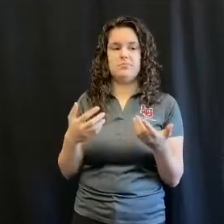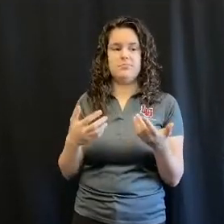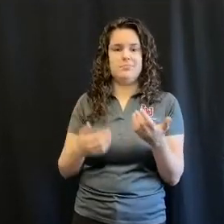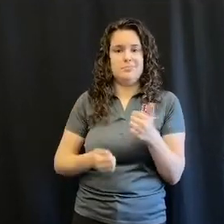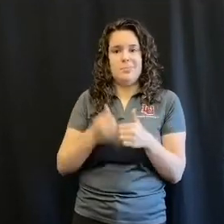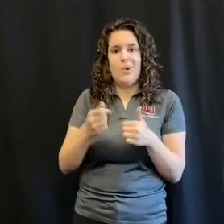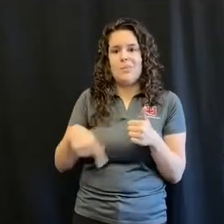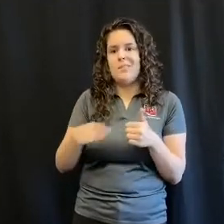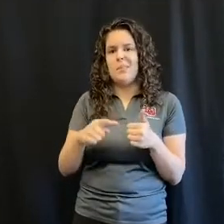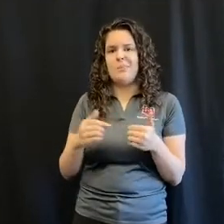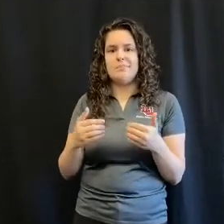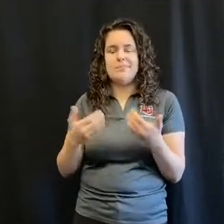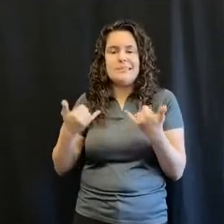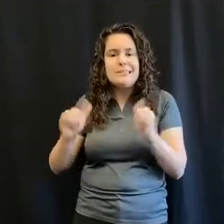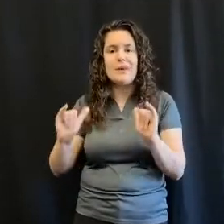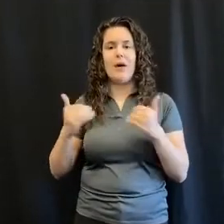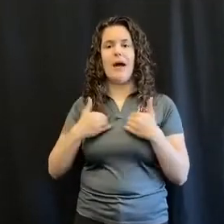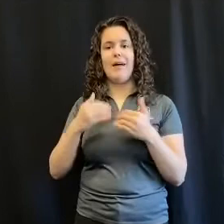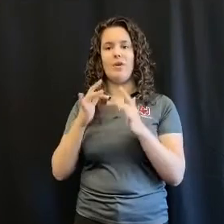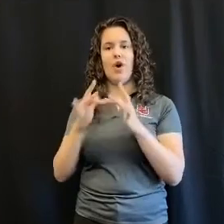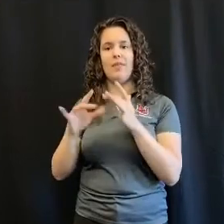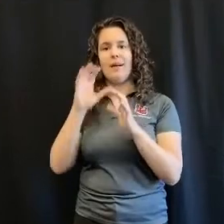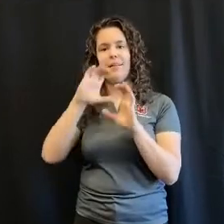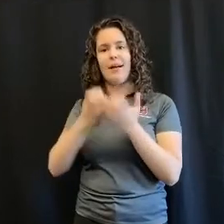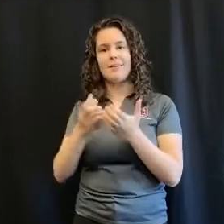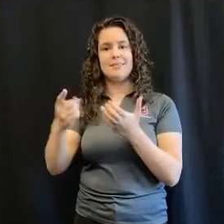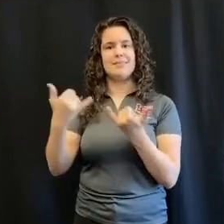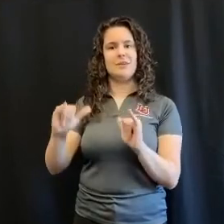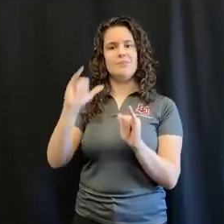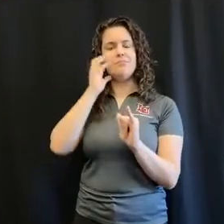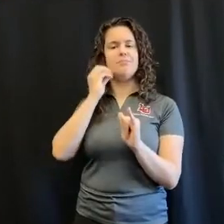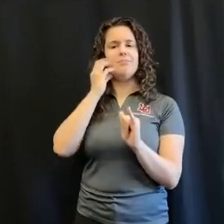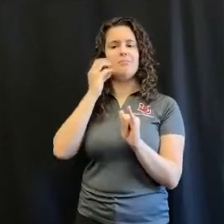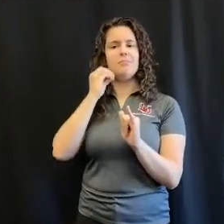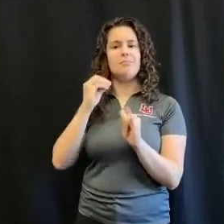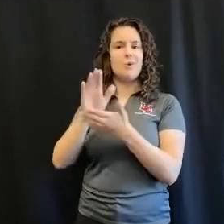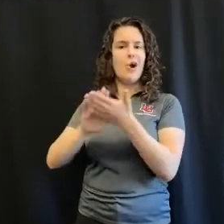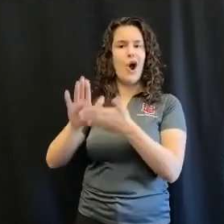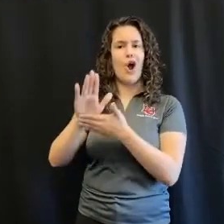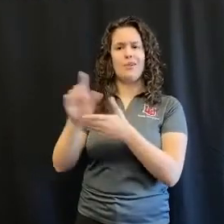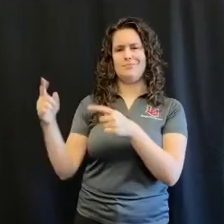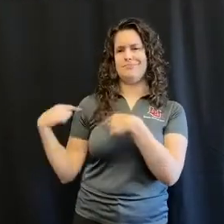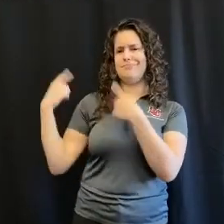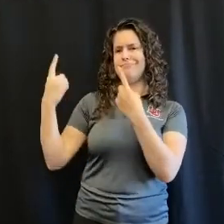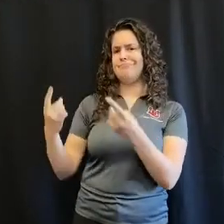They've got a wealth of experience. Higher education has been doing online education for over 30 years now,